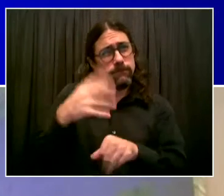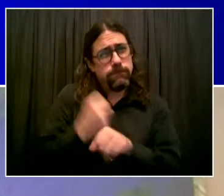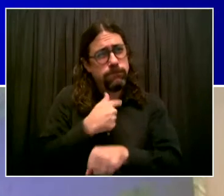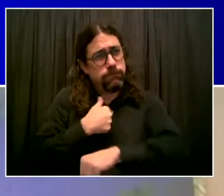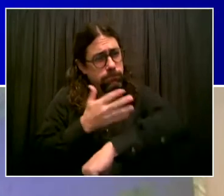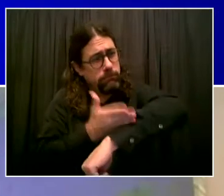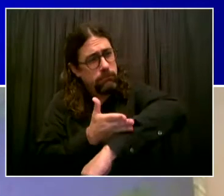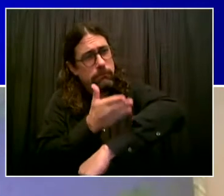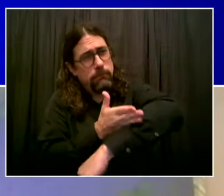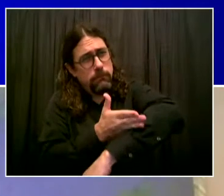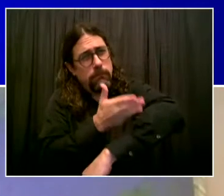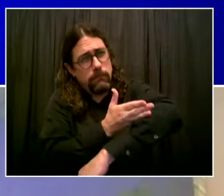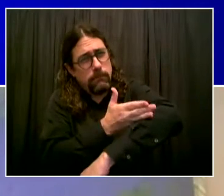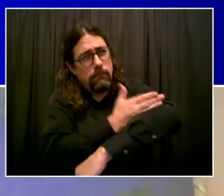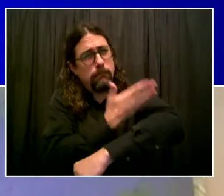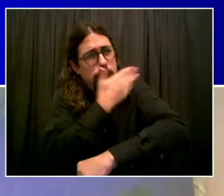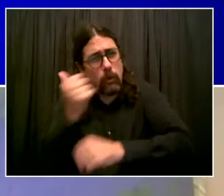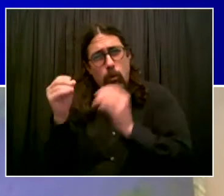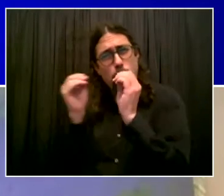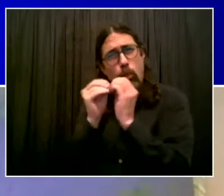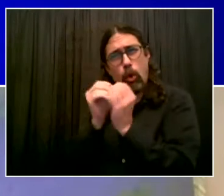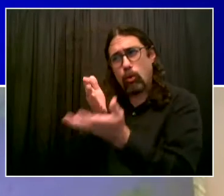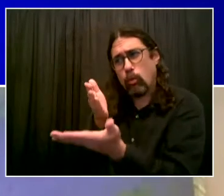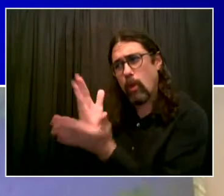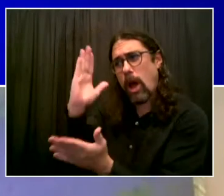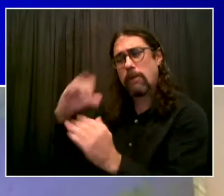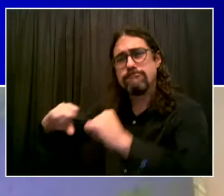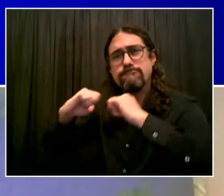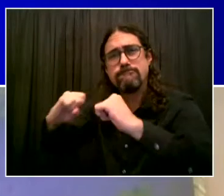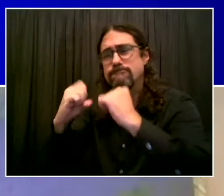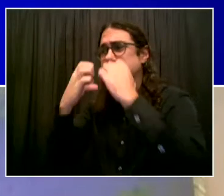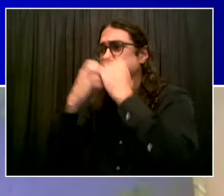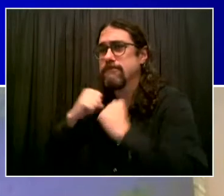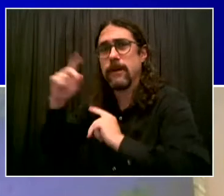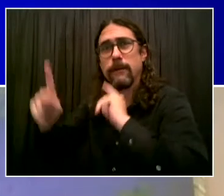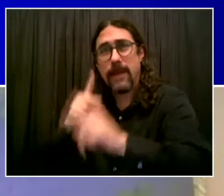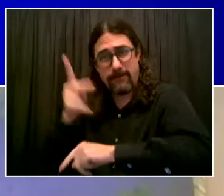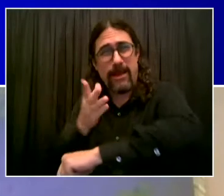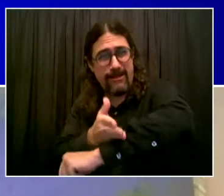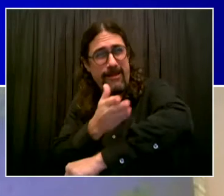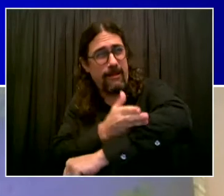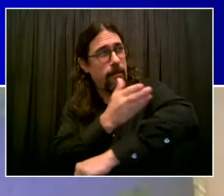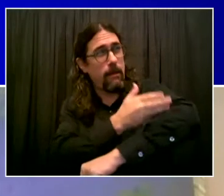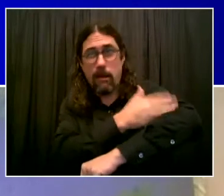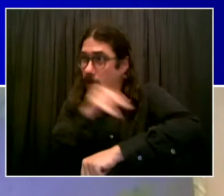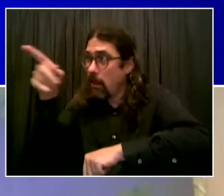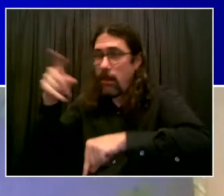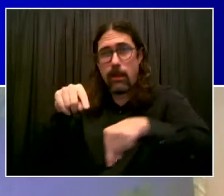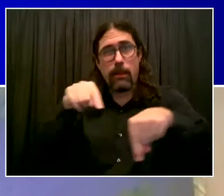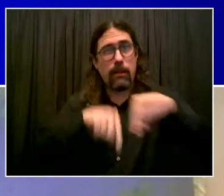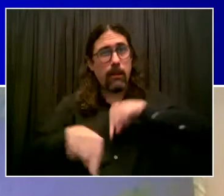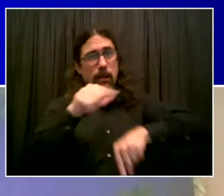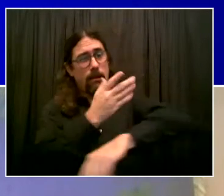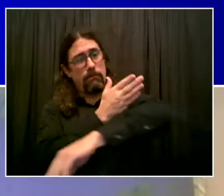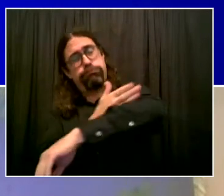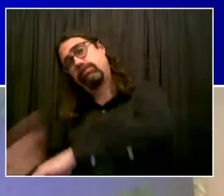AND THE MARGINALIZED WOMEN WHO WILL SUFFER IN TXEAS AND MILLIONS AND MILLIONS MORE COULD BE ENDANGERED BY WHERE THIS HAS